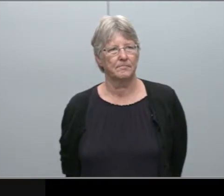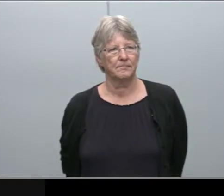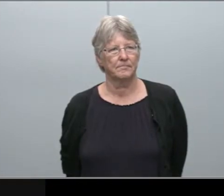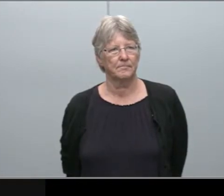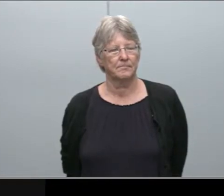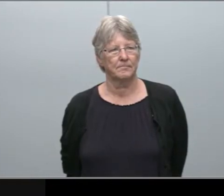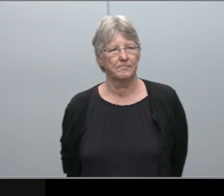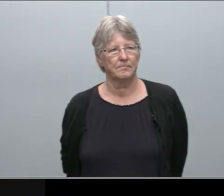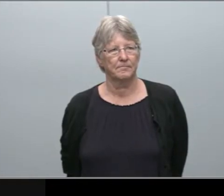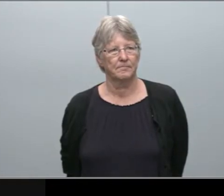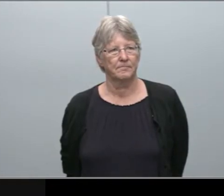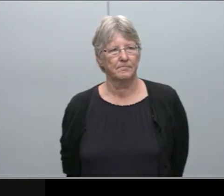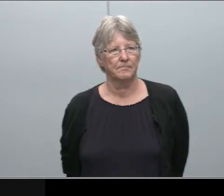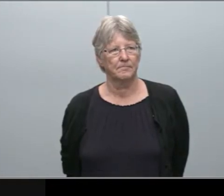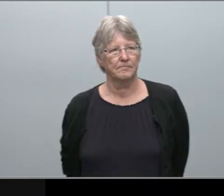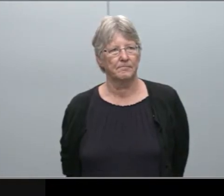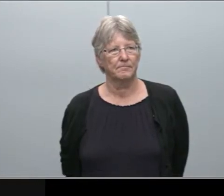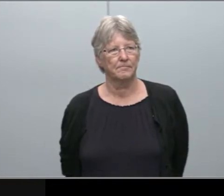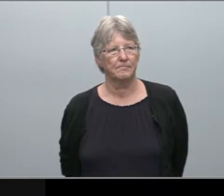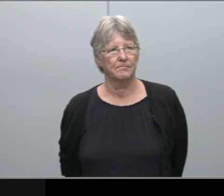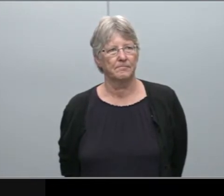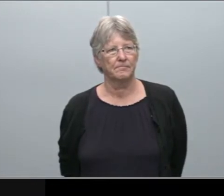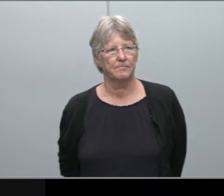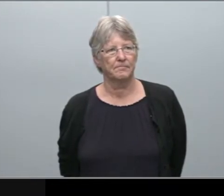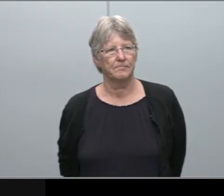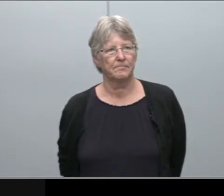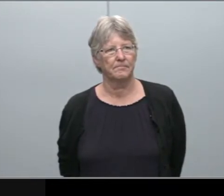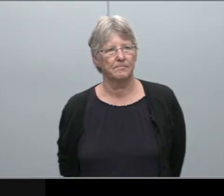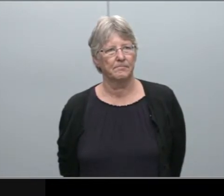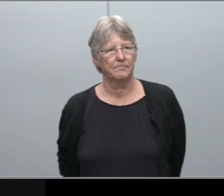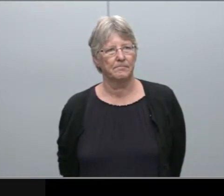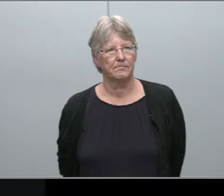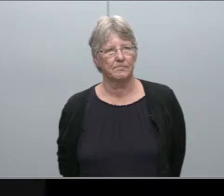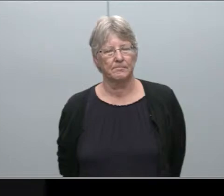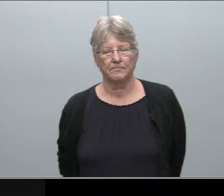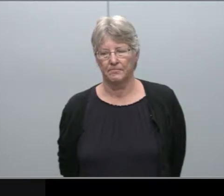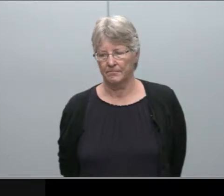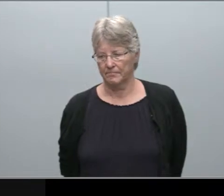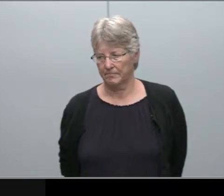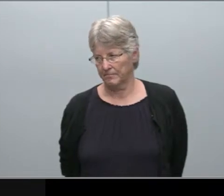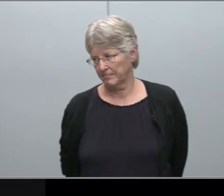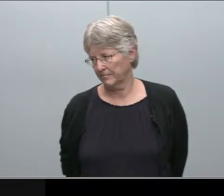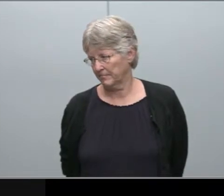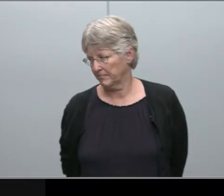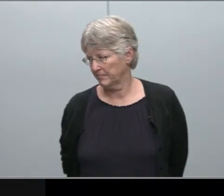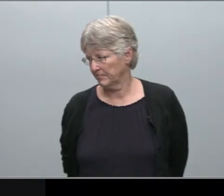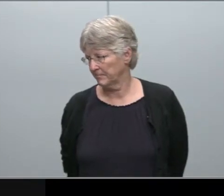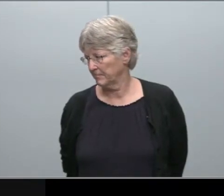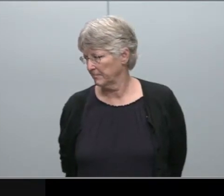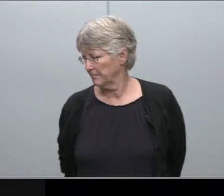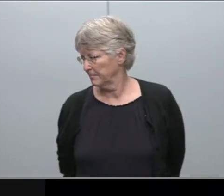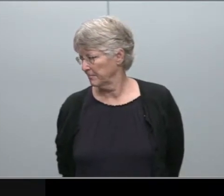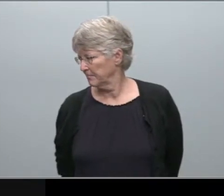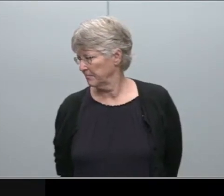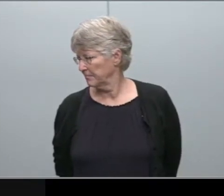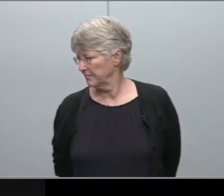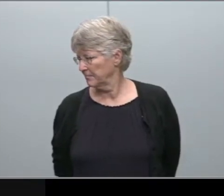And we're gonna encourage anyone who would like to speak on this, that's on the Zoom today. So it says, "Ensuring that teachers